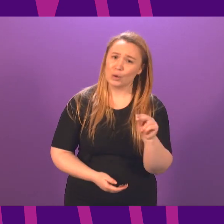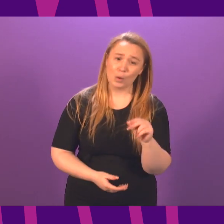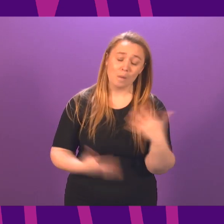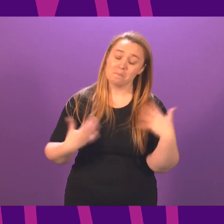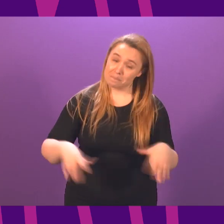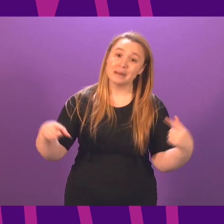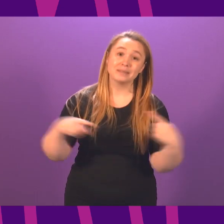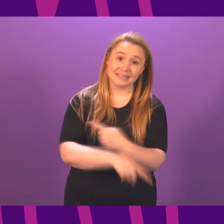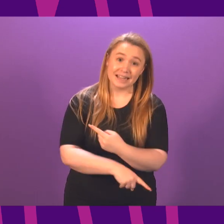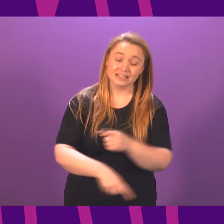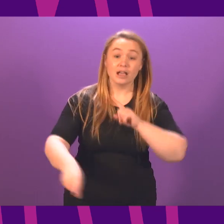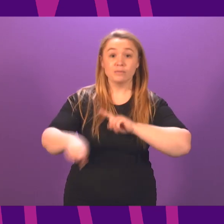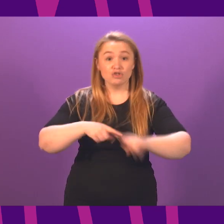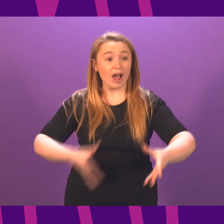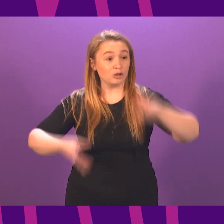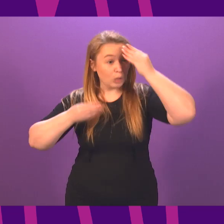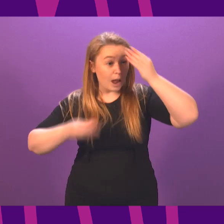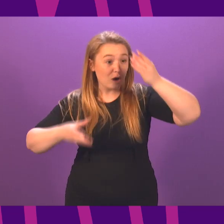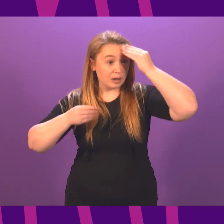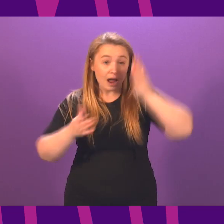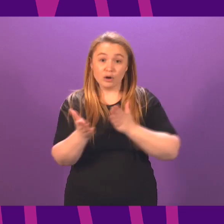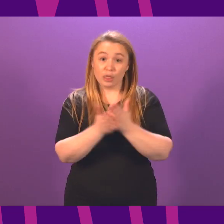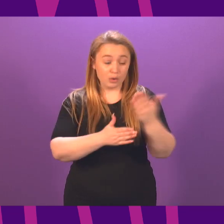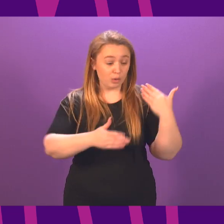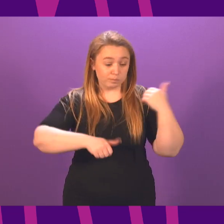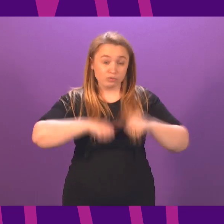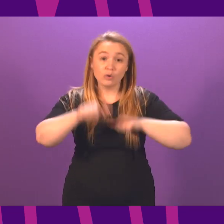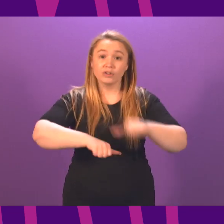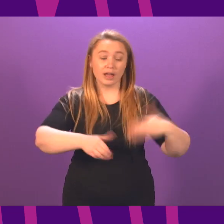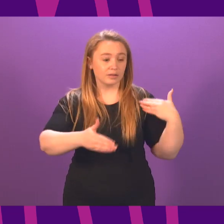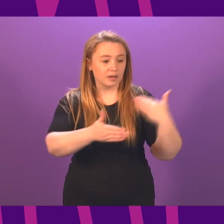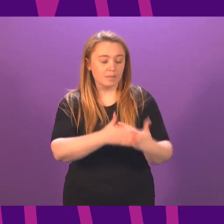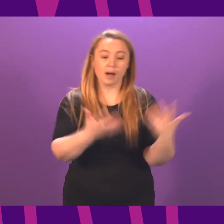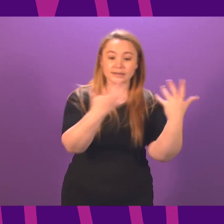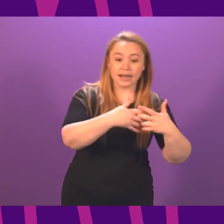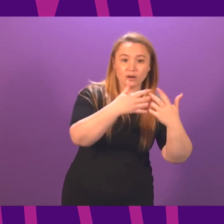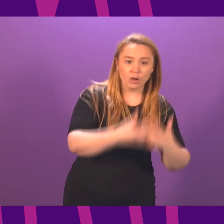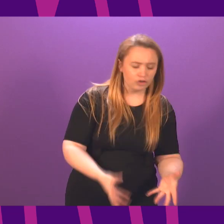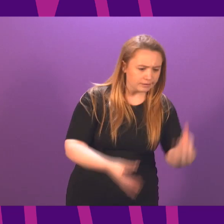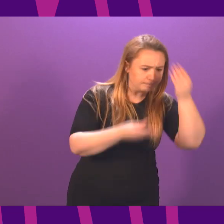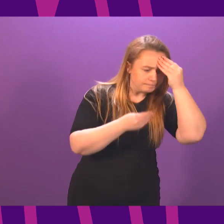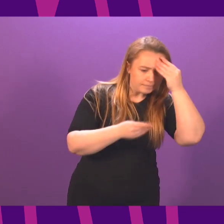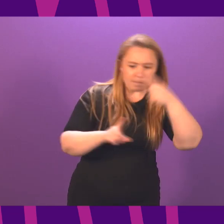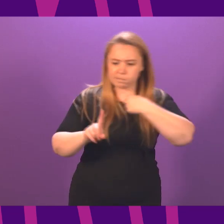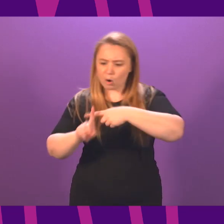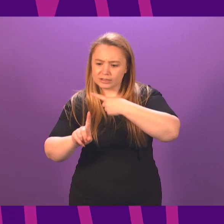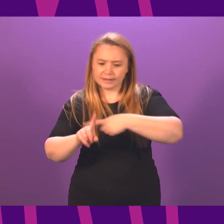this pandemic, and we have tried to learn as we go. We try to understand technology, its uses and the pros and cons of it in order to make informed decisions.